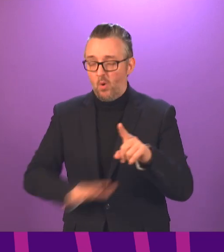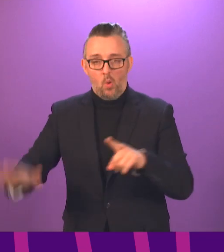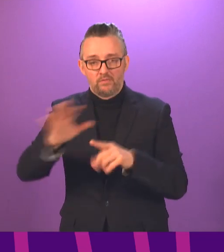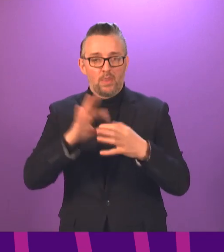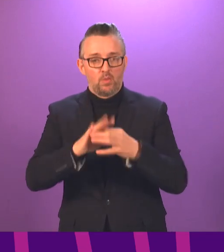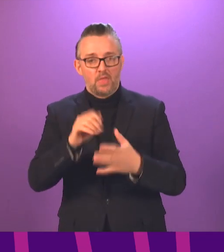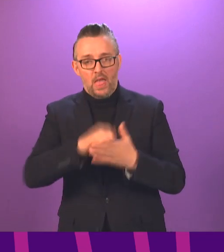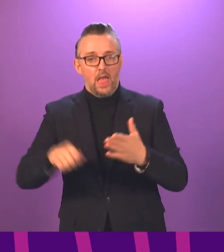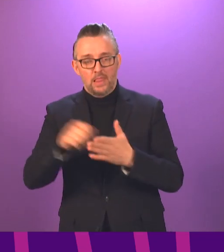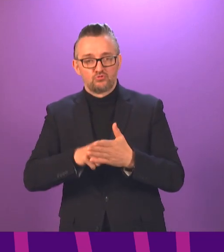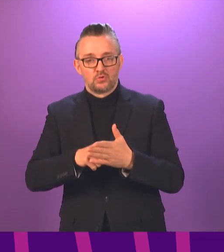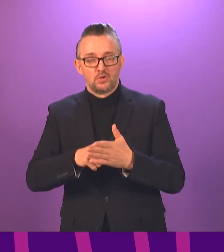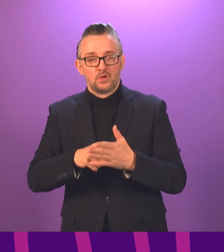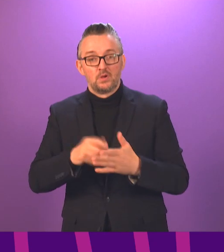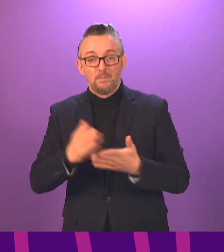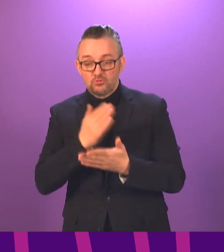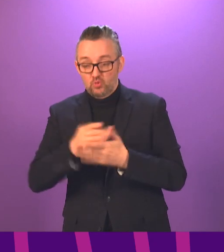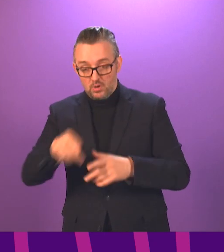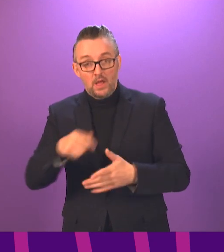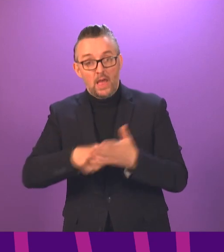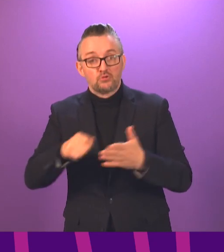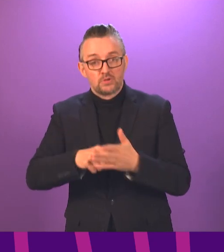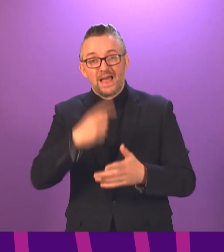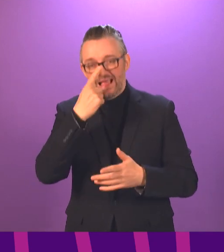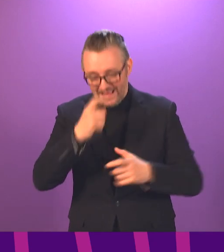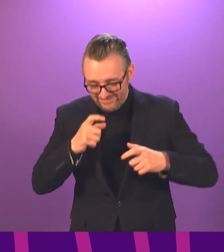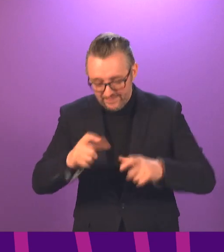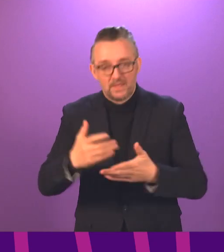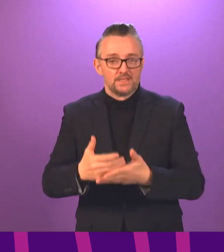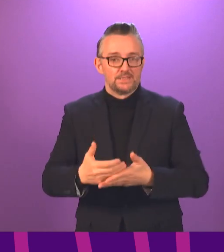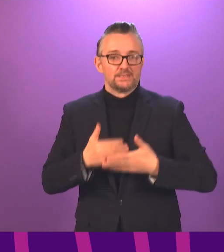to ensure that the election in May can be conducted safely in an adjusted form.